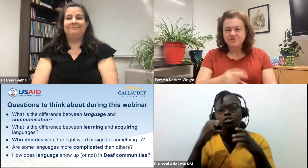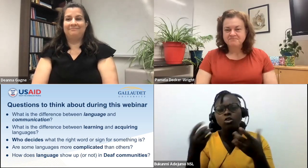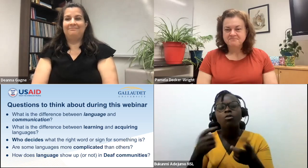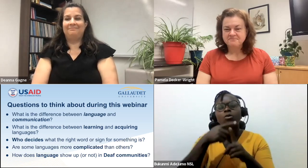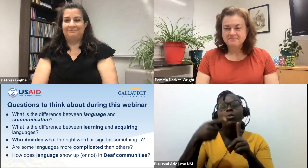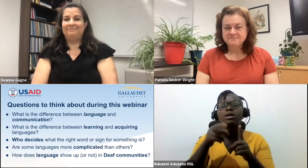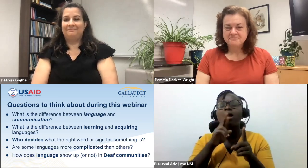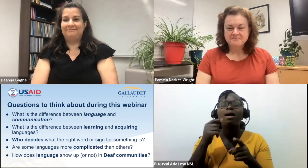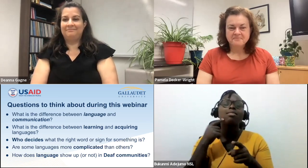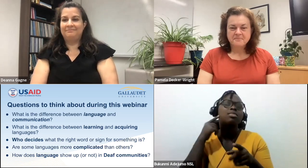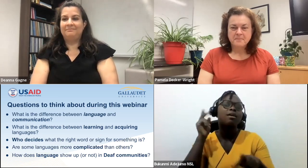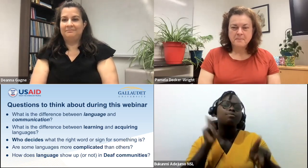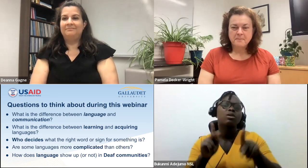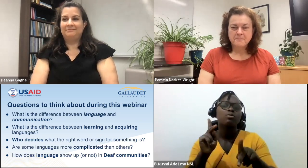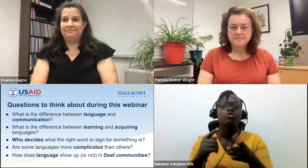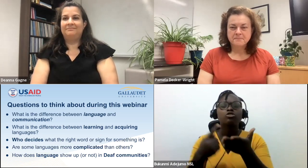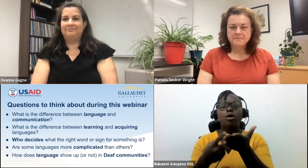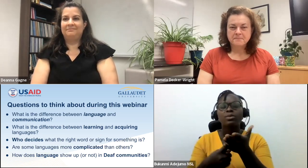So a lot of thoughts as we begin our presentation